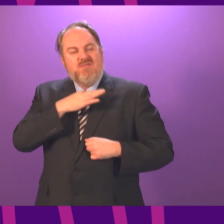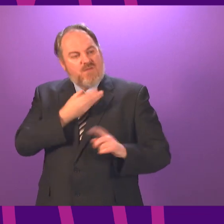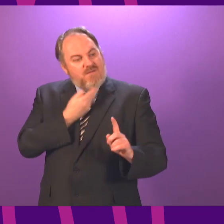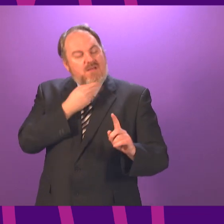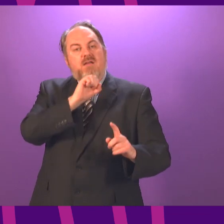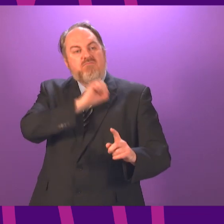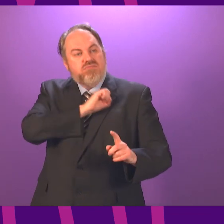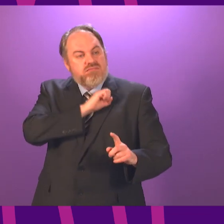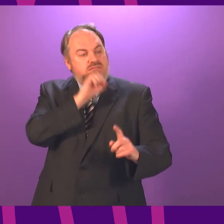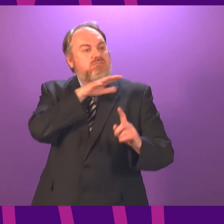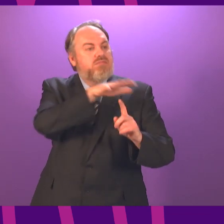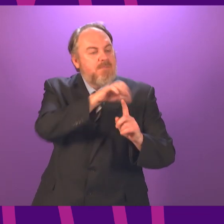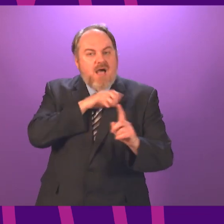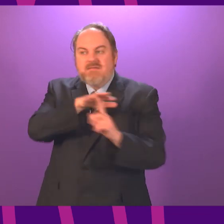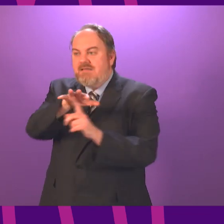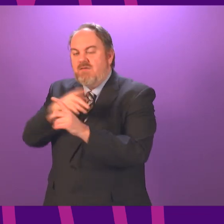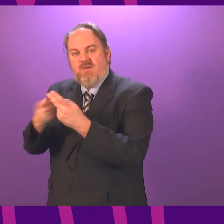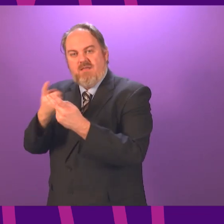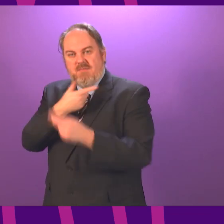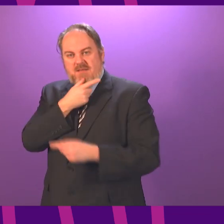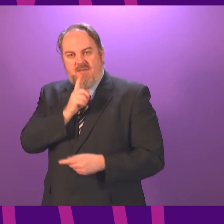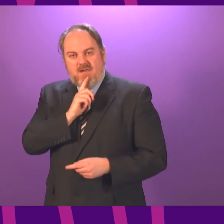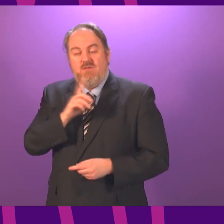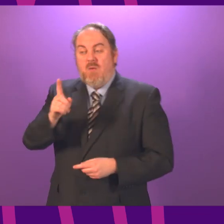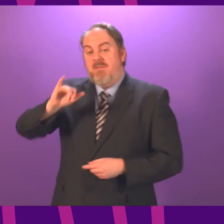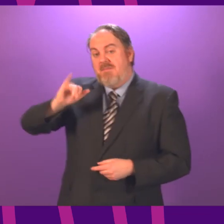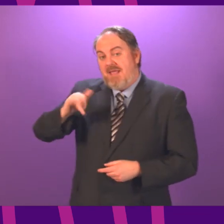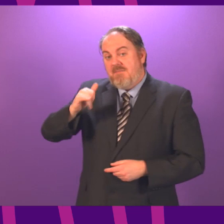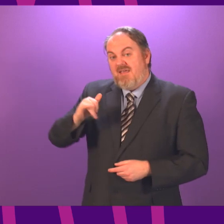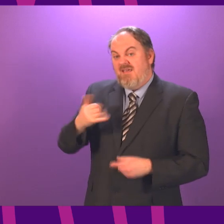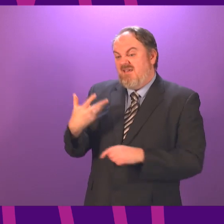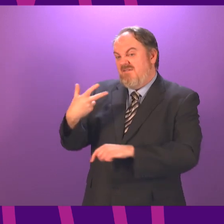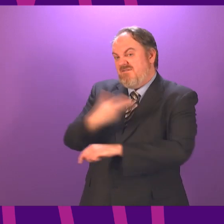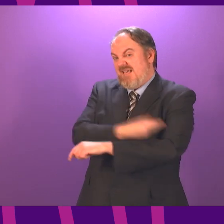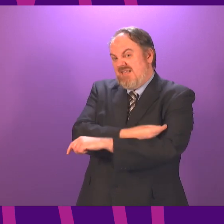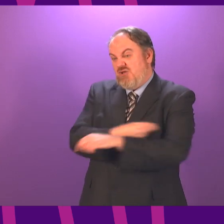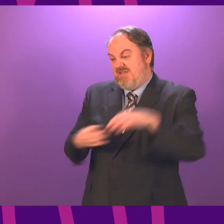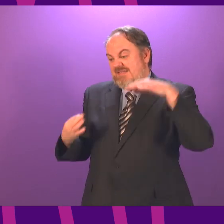be accessed by someone who has a vaccine certificate, and what would be unreasonable? Some people